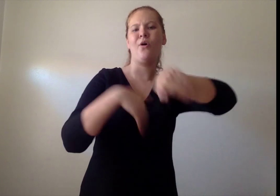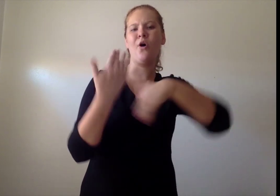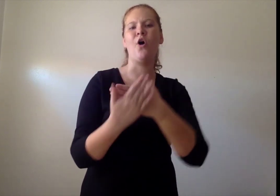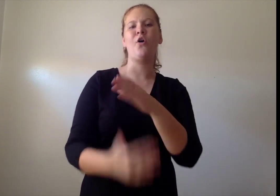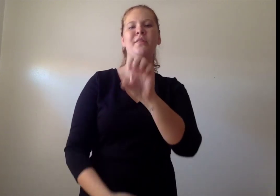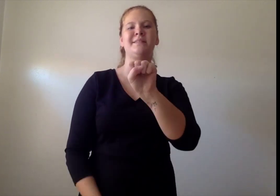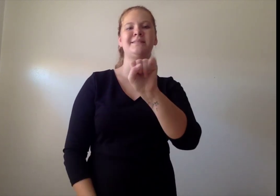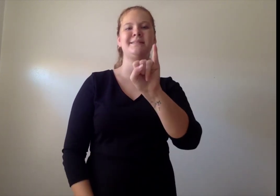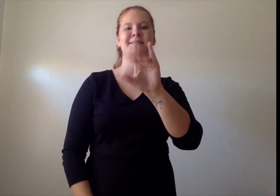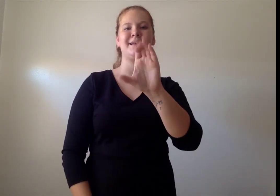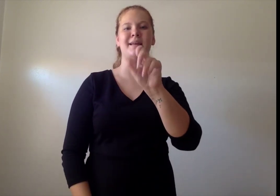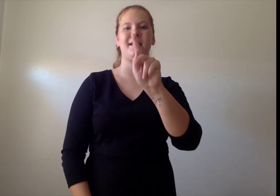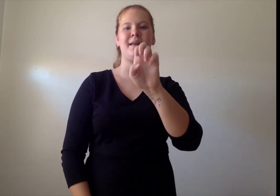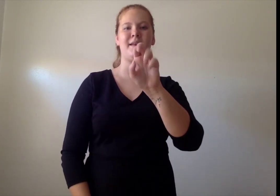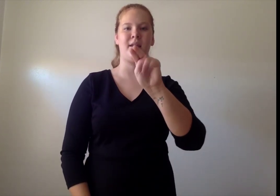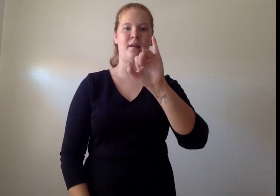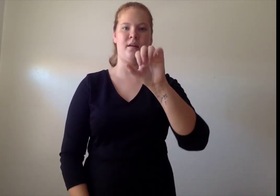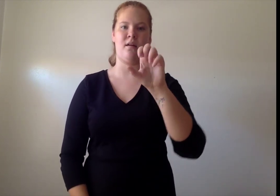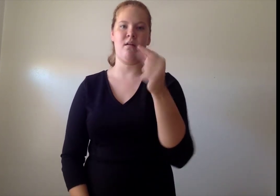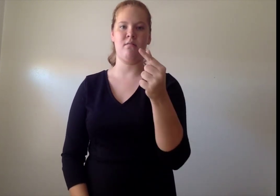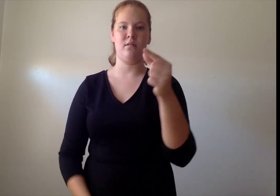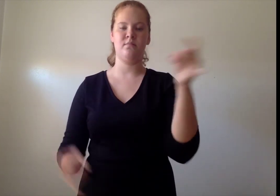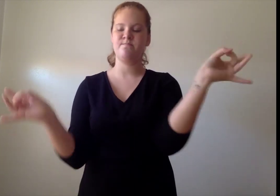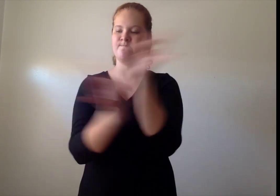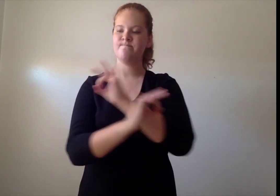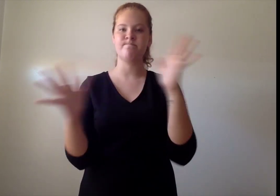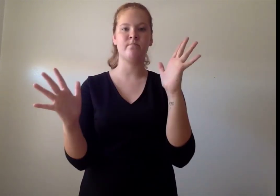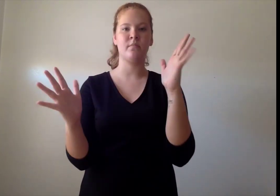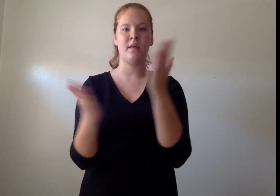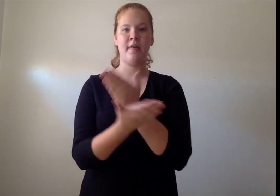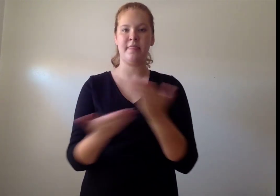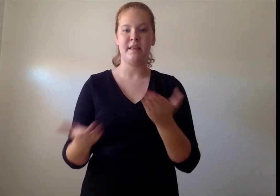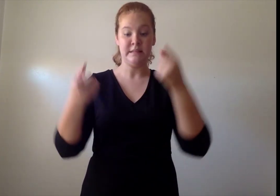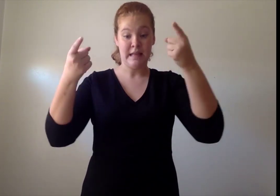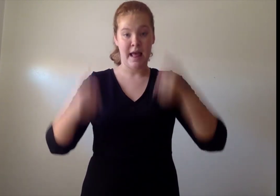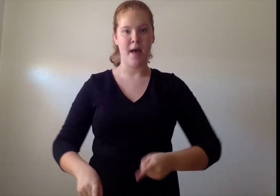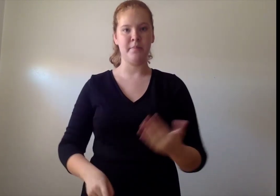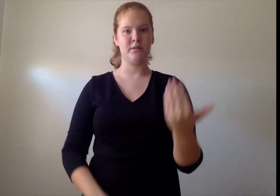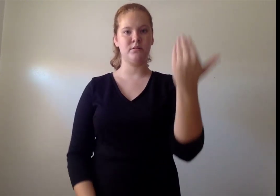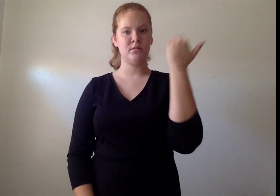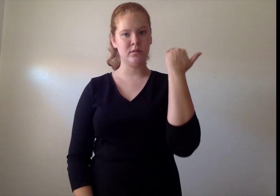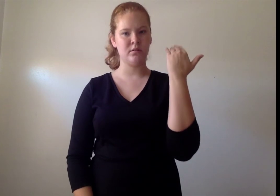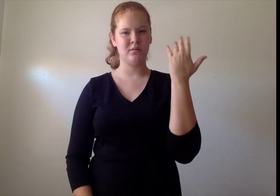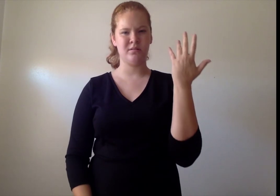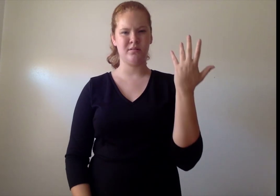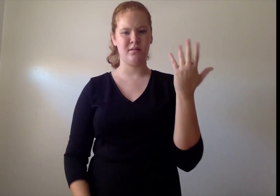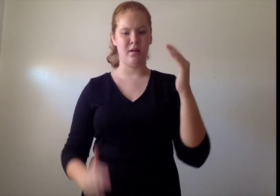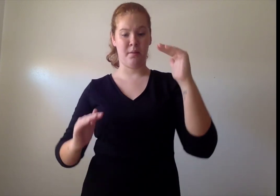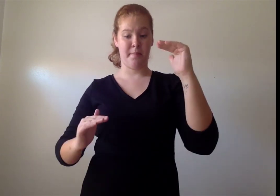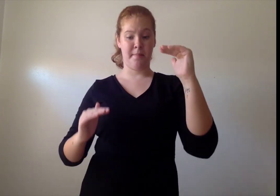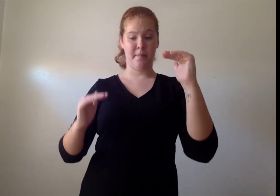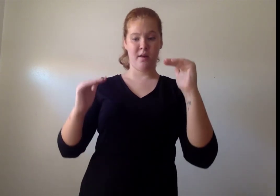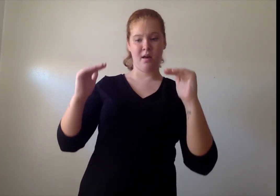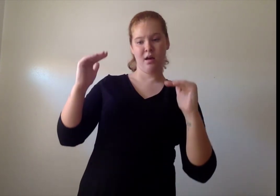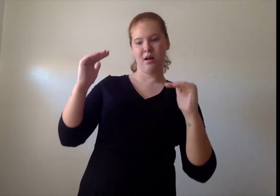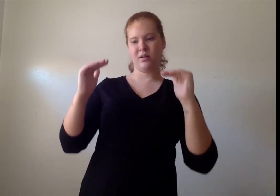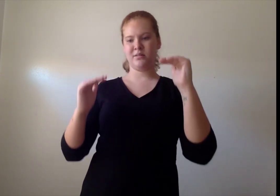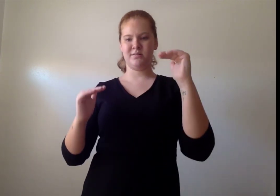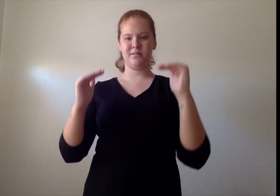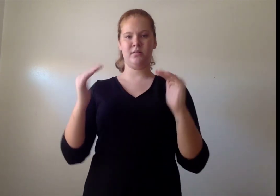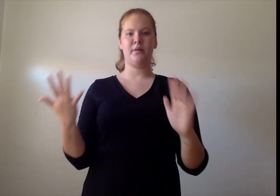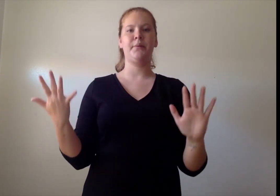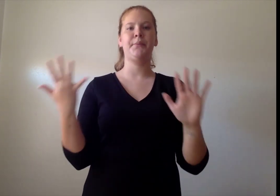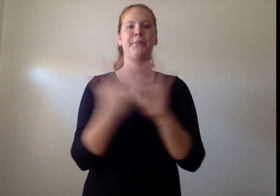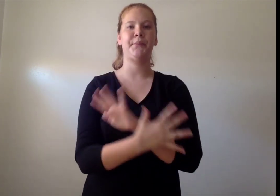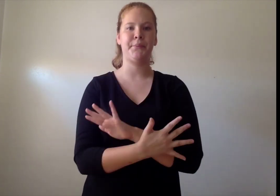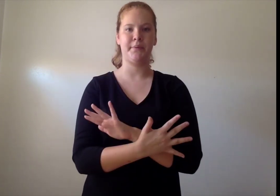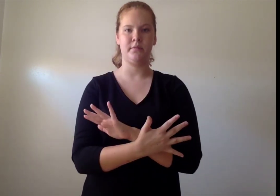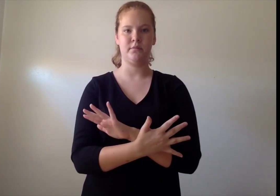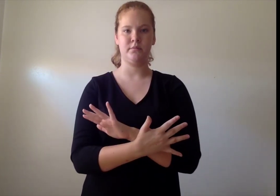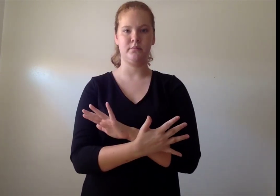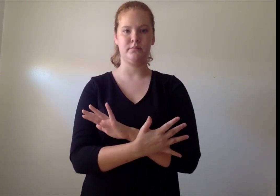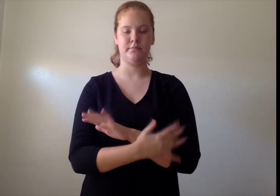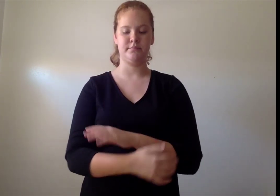sickening things that’ve happened [to balance it out.]